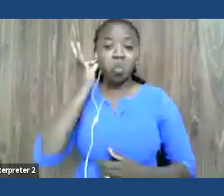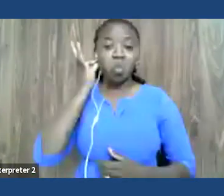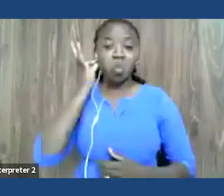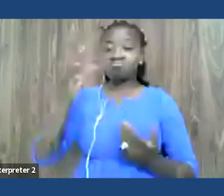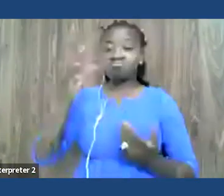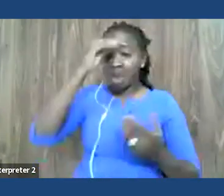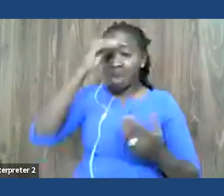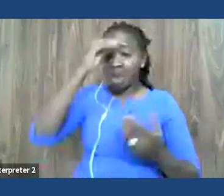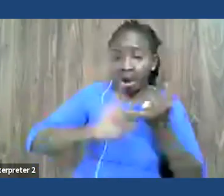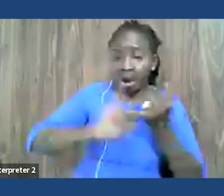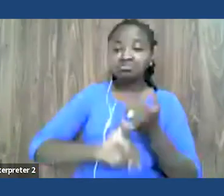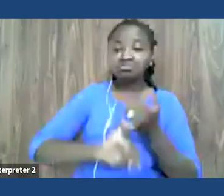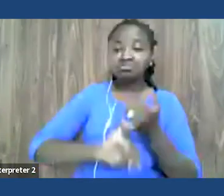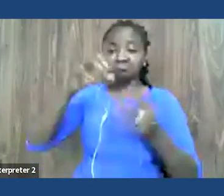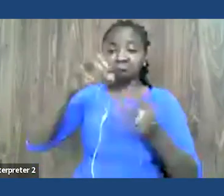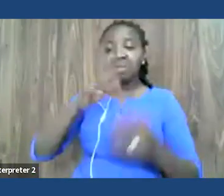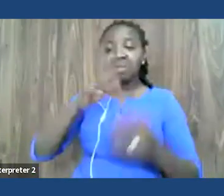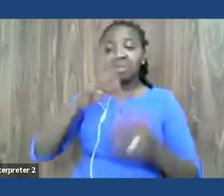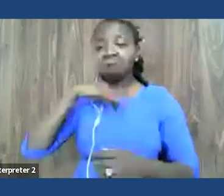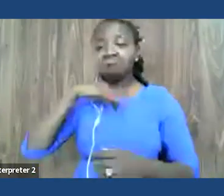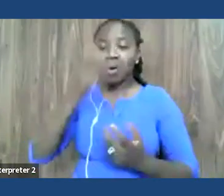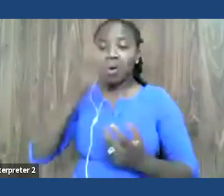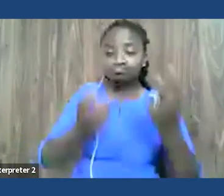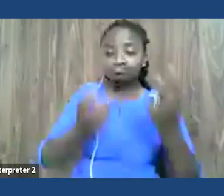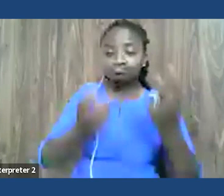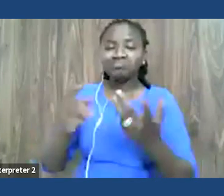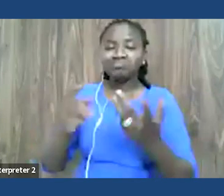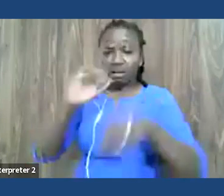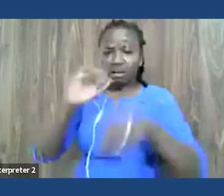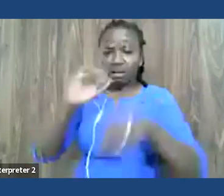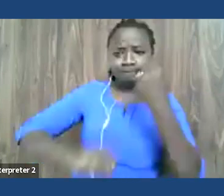They want to present themselves with their own voices.